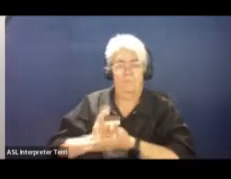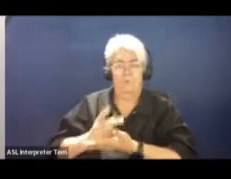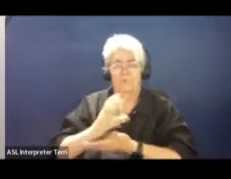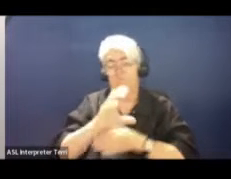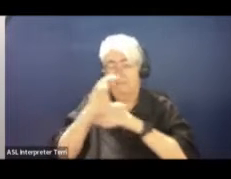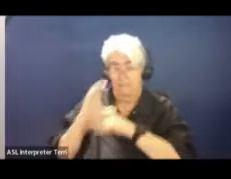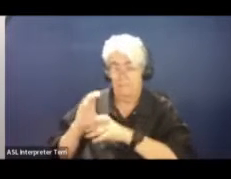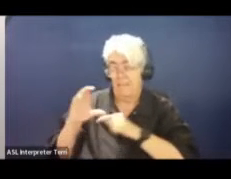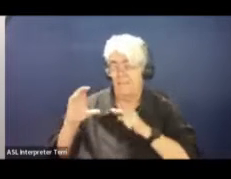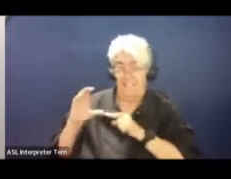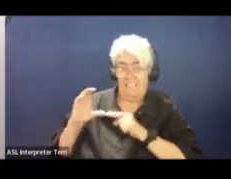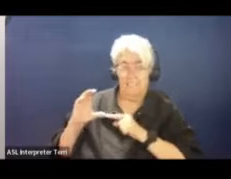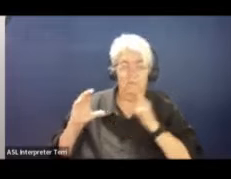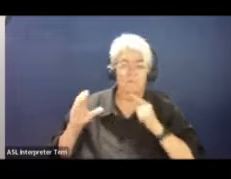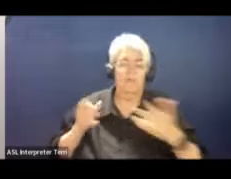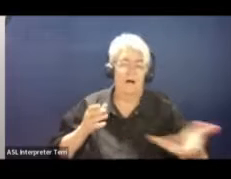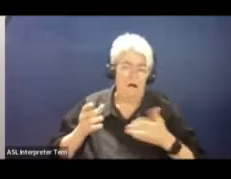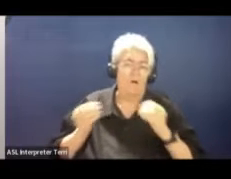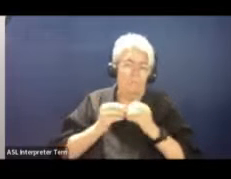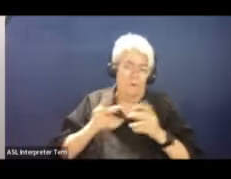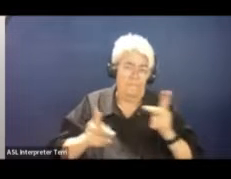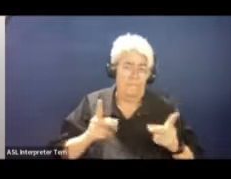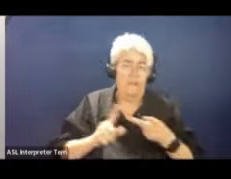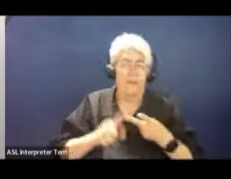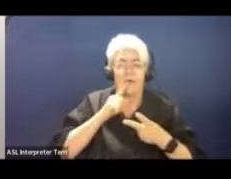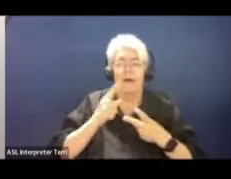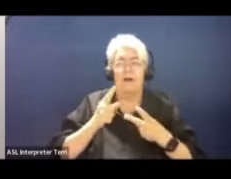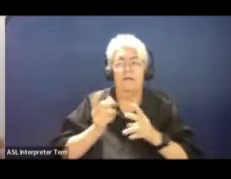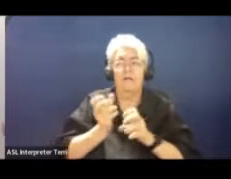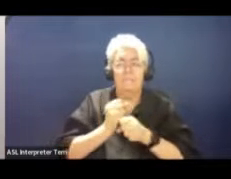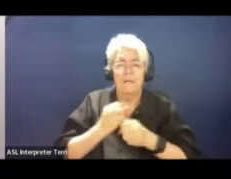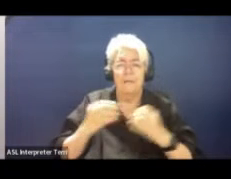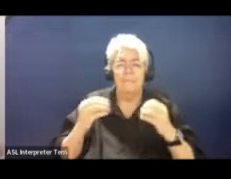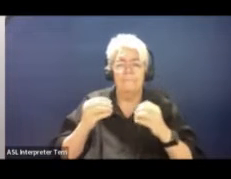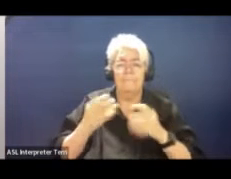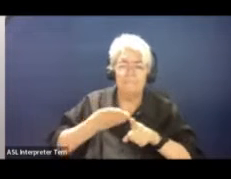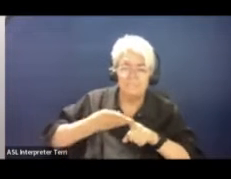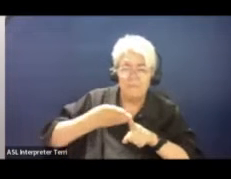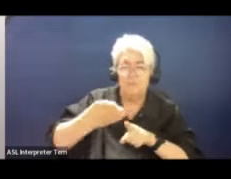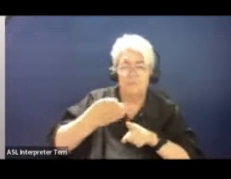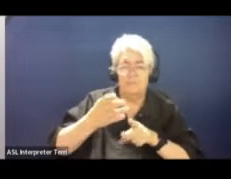going to allow us to hire more staff to build our reentry specialist team and develop a